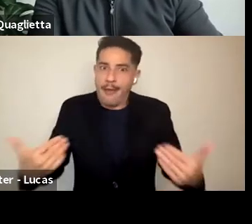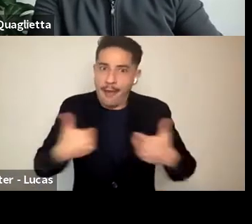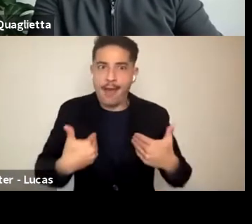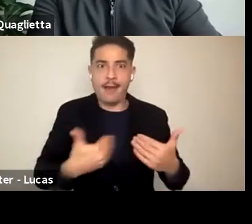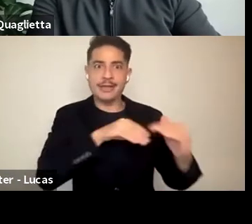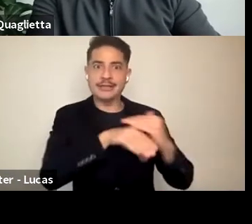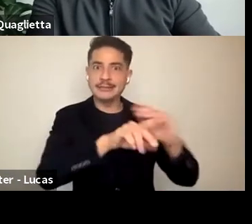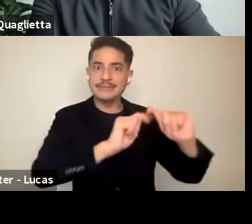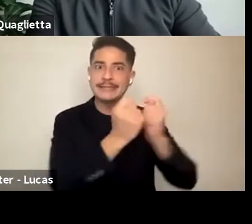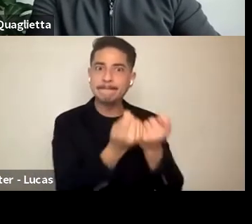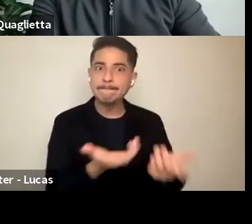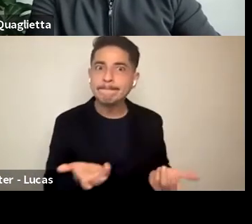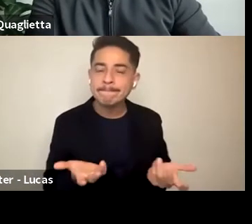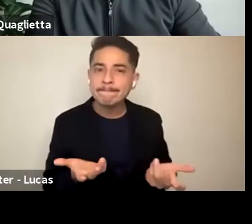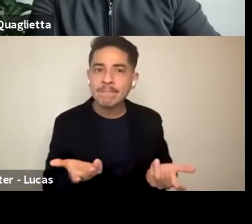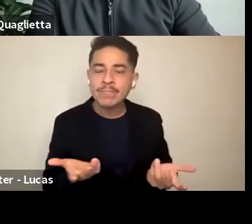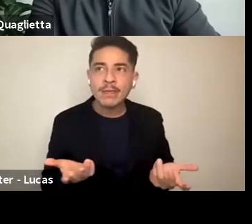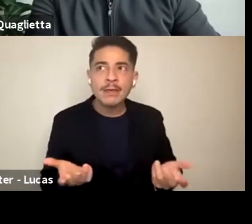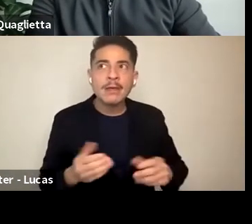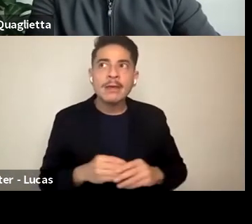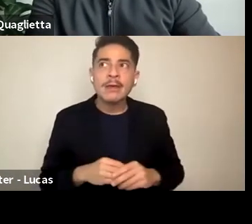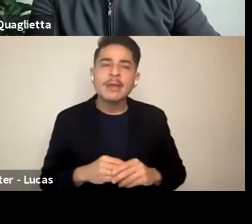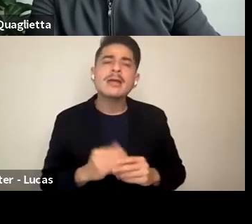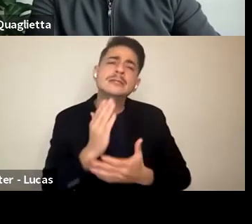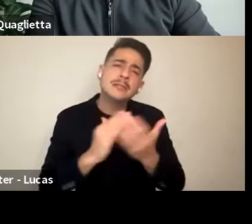And in some companies, not everybody has it.